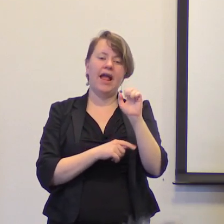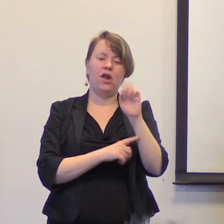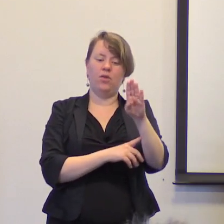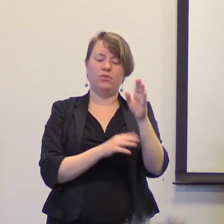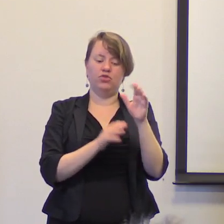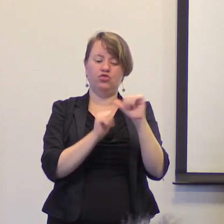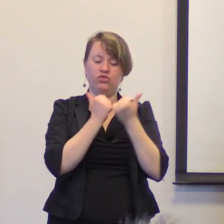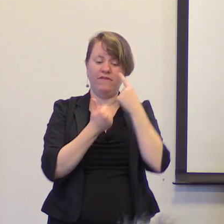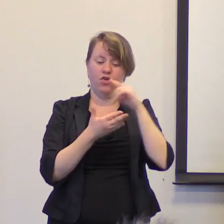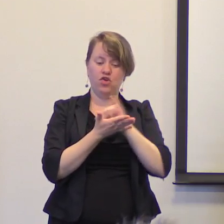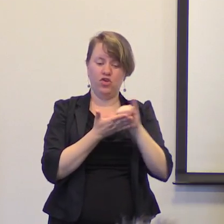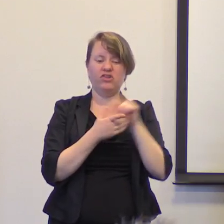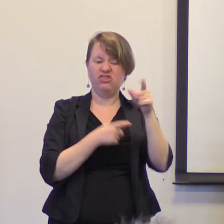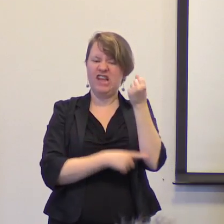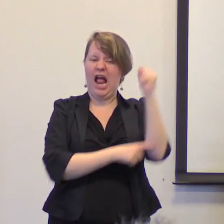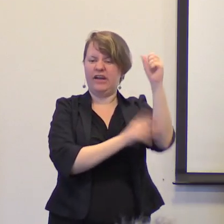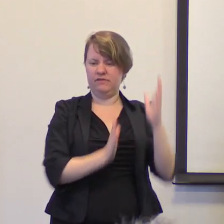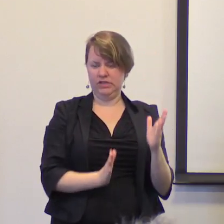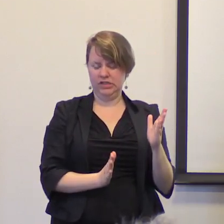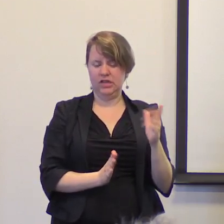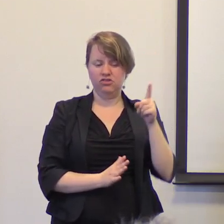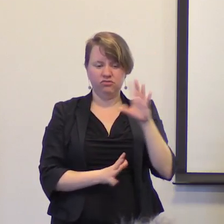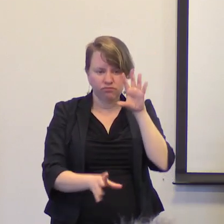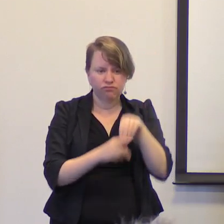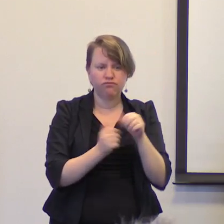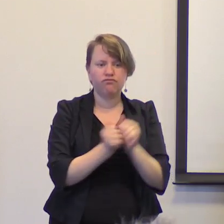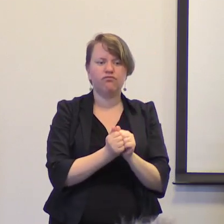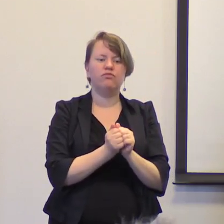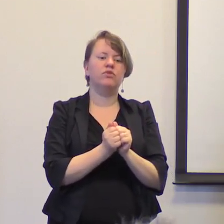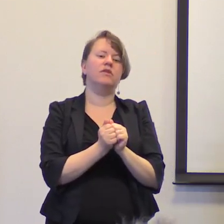She's now just a Muslim activist, and she's involved with this man, Tarek El-Messidi,